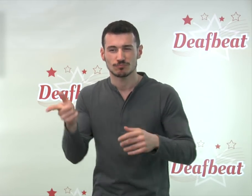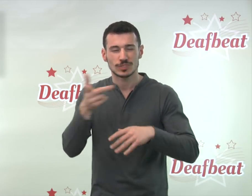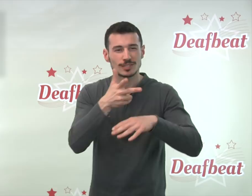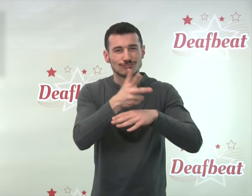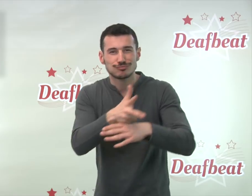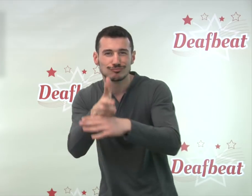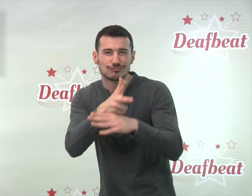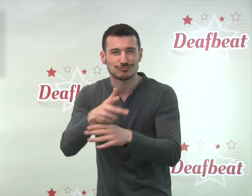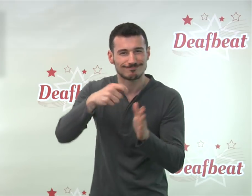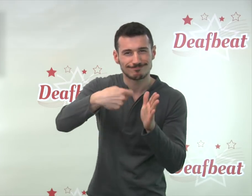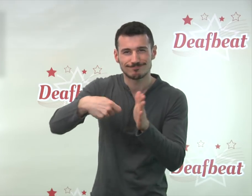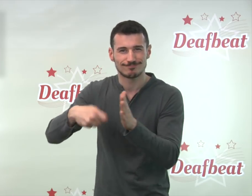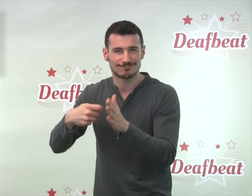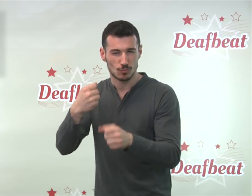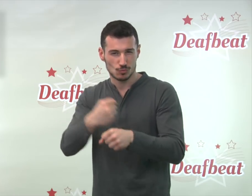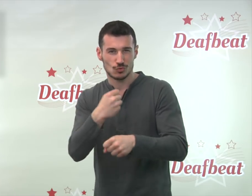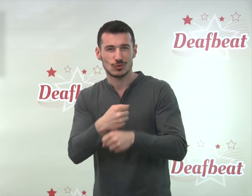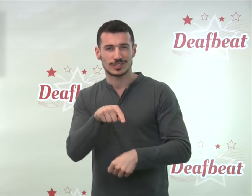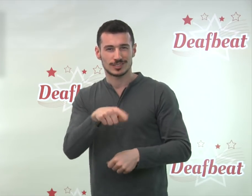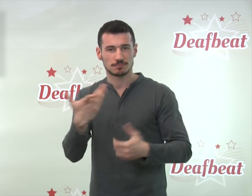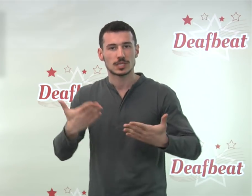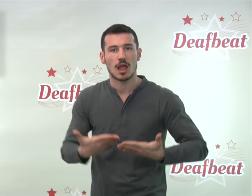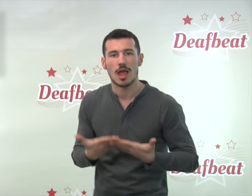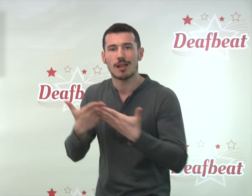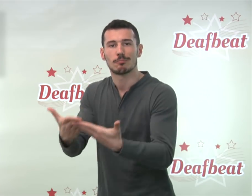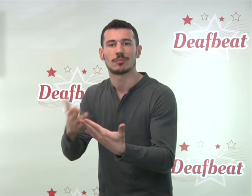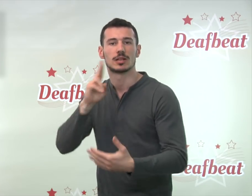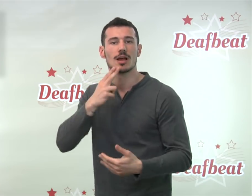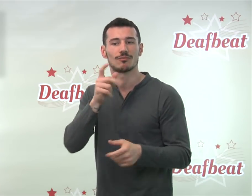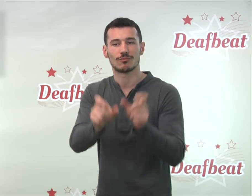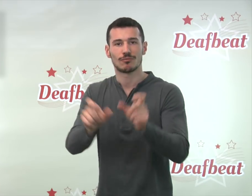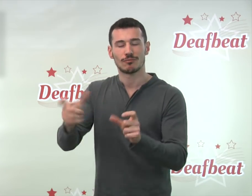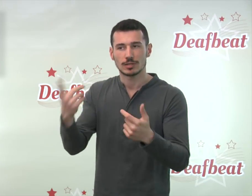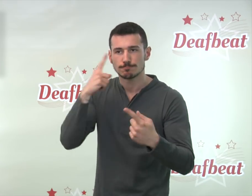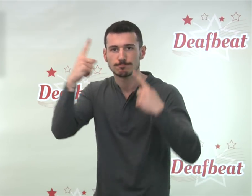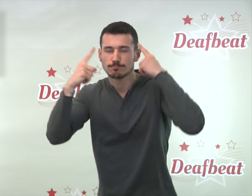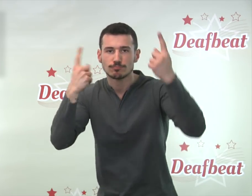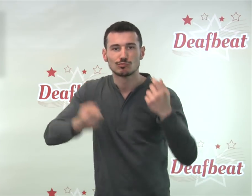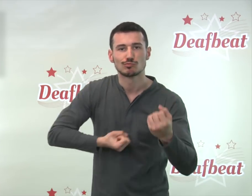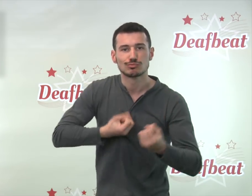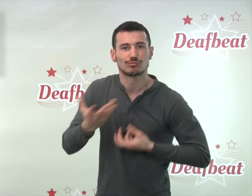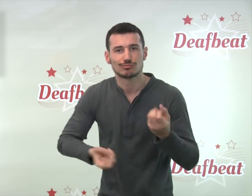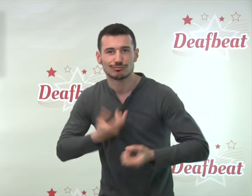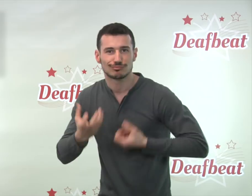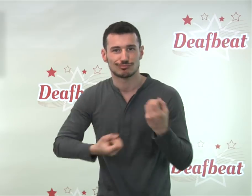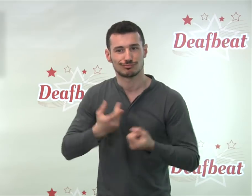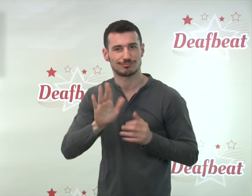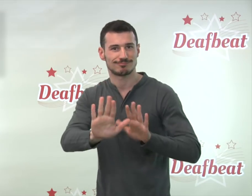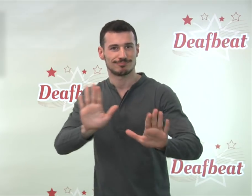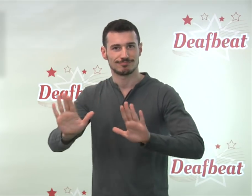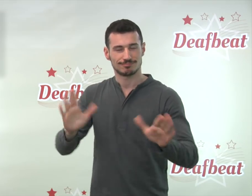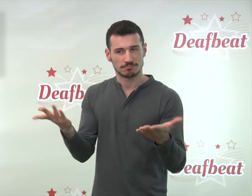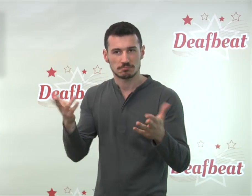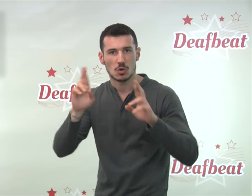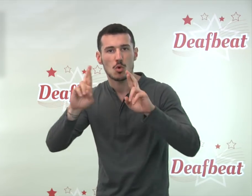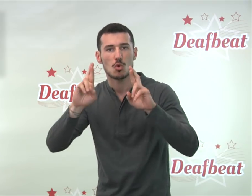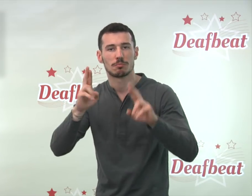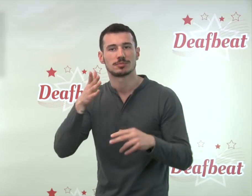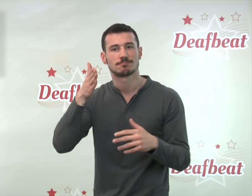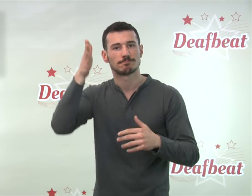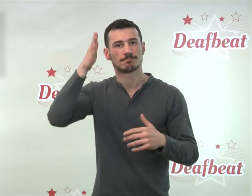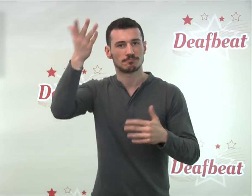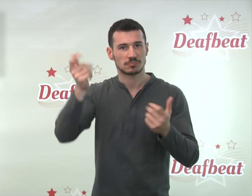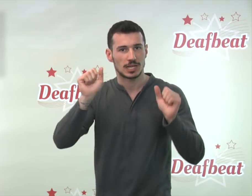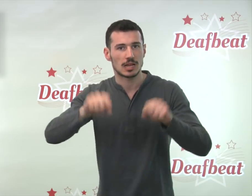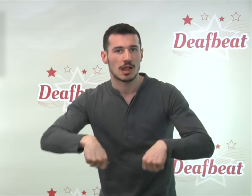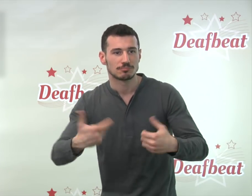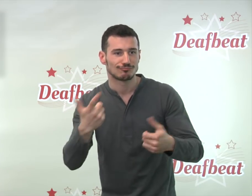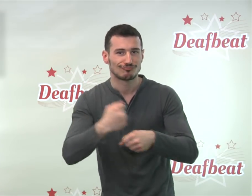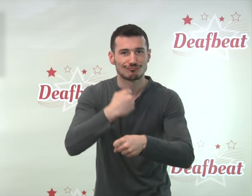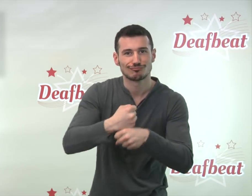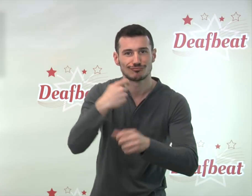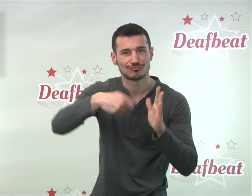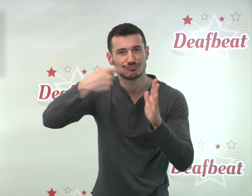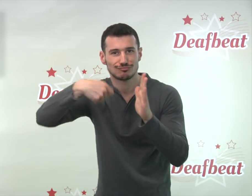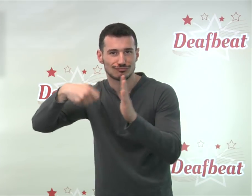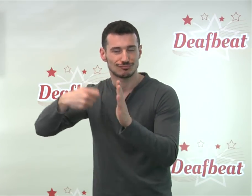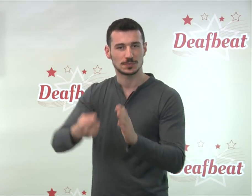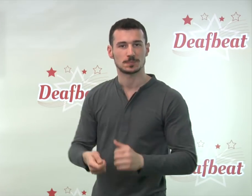she thought cinema was a great way to help Deaf people to express themselves.